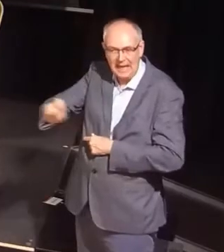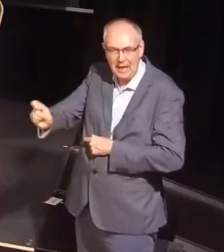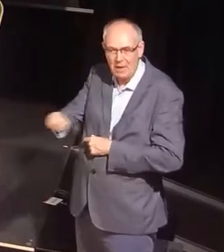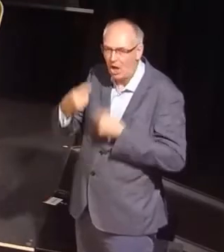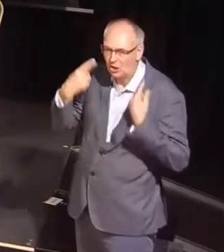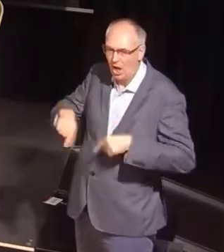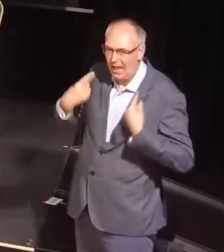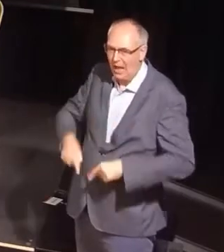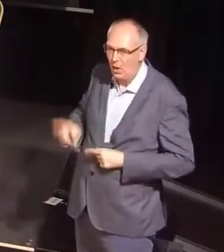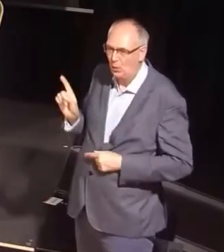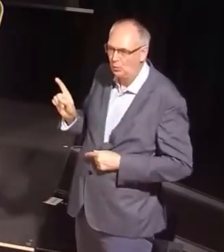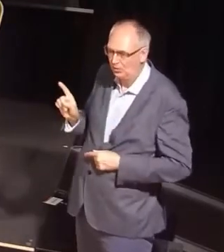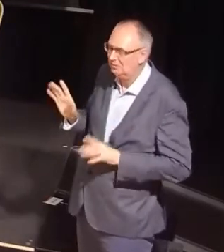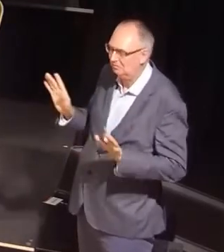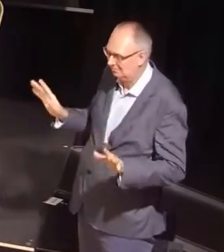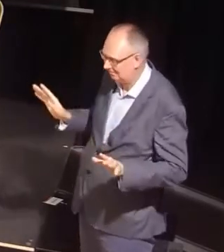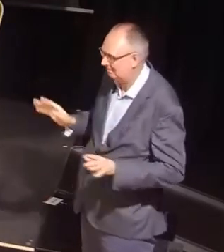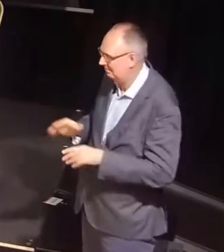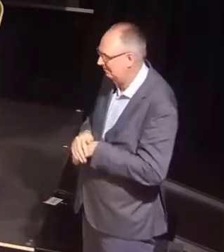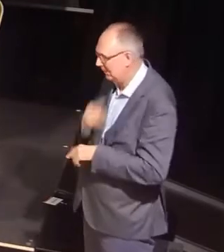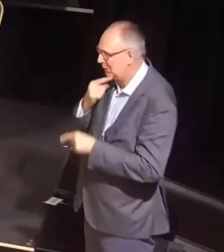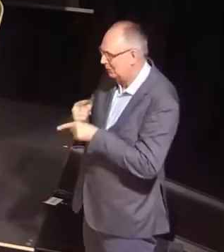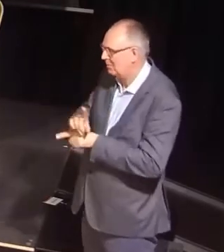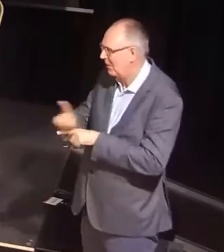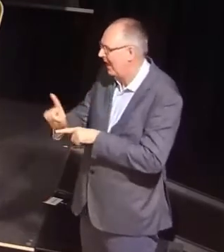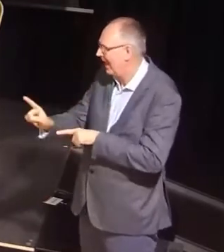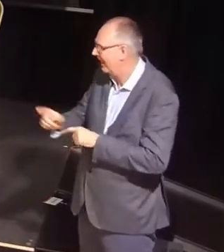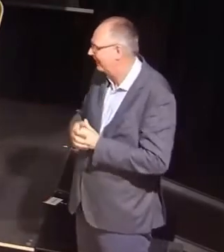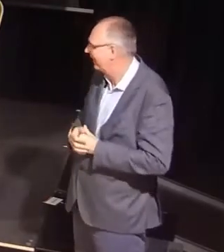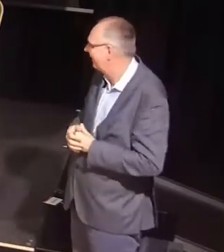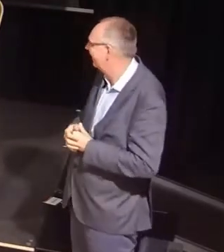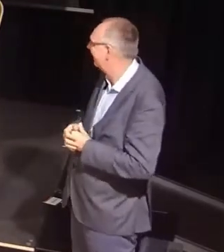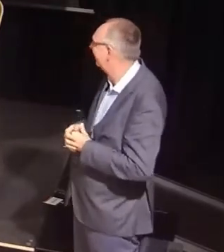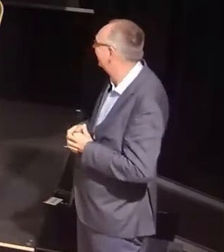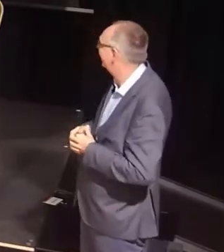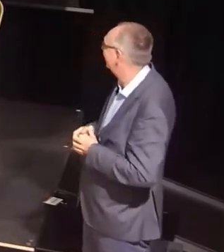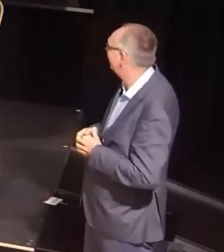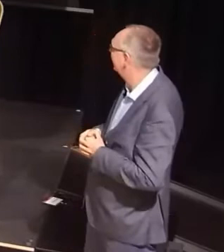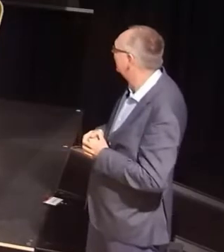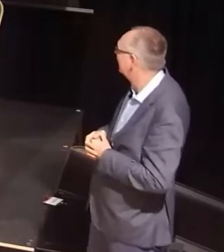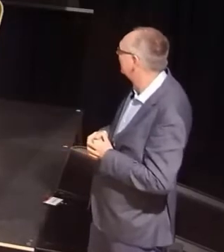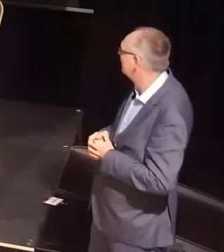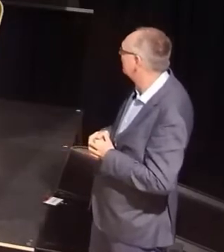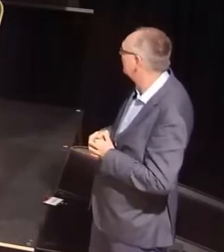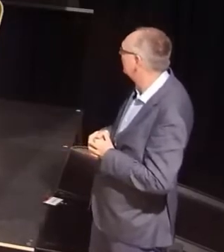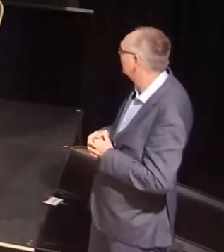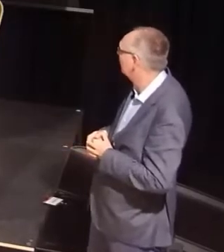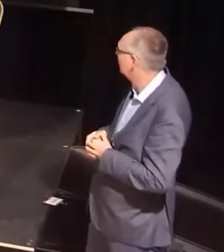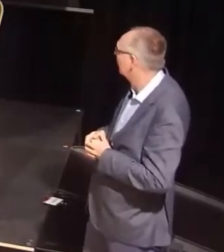I will come back to Beat Saber later. I have plans for that. So we do sessions for children